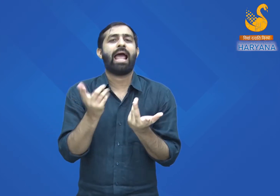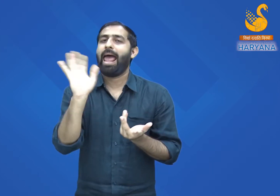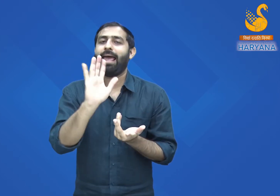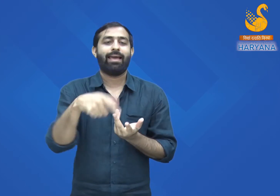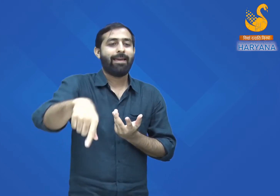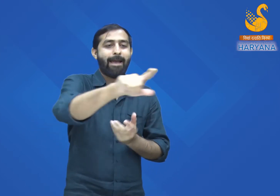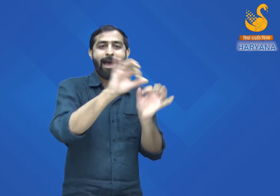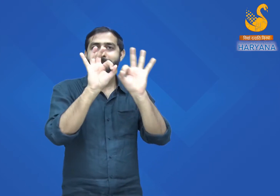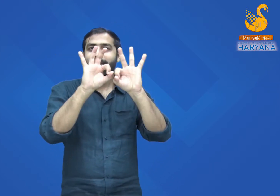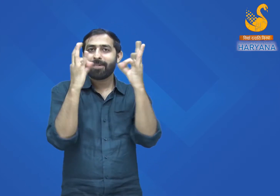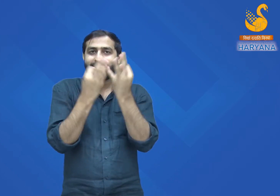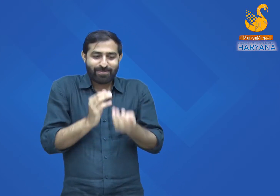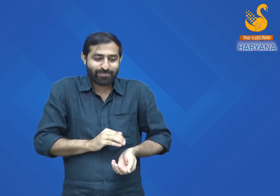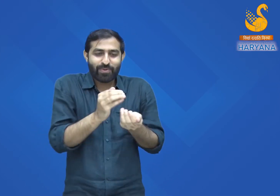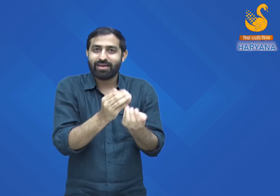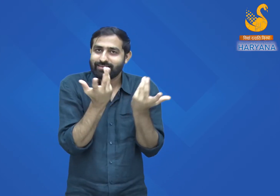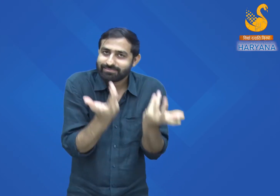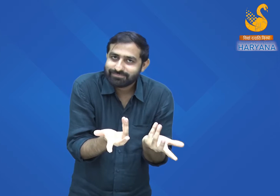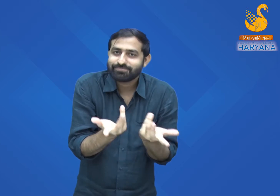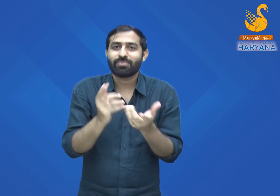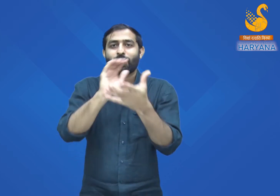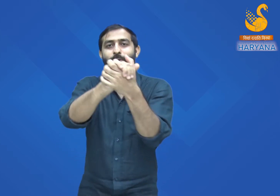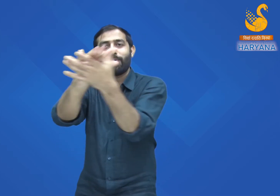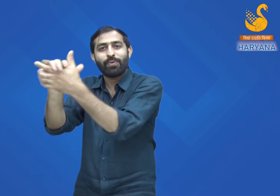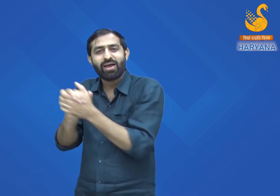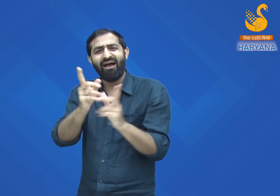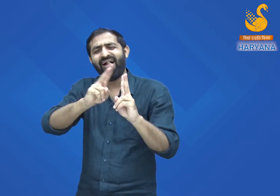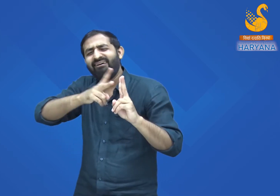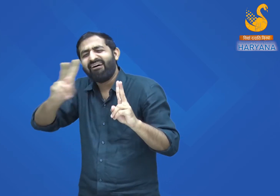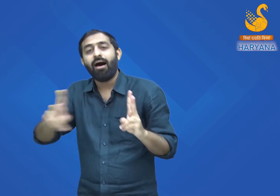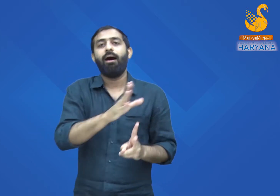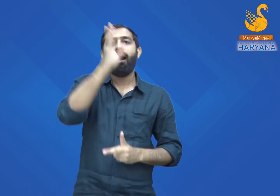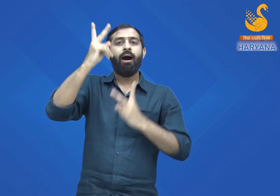We visit historical monuments with our family and friends. They tell us about the history